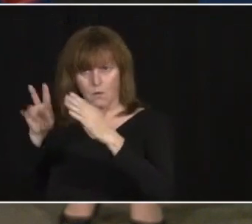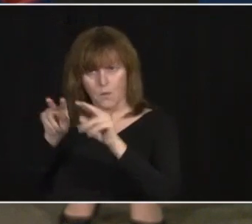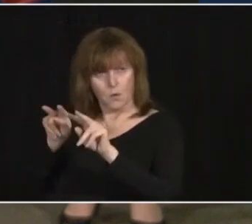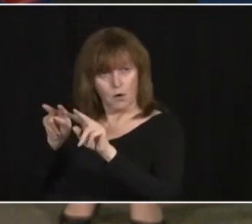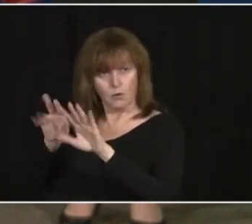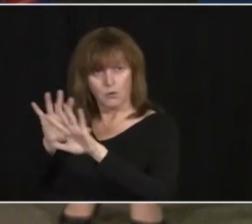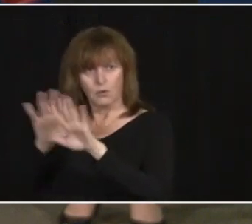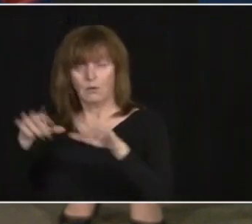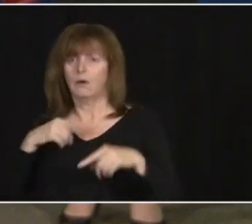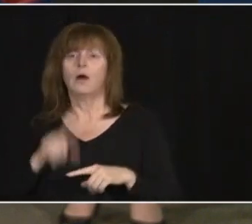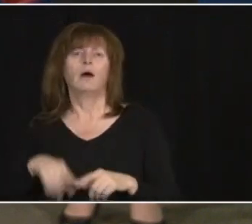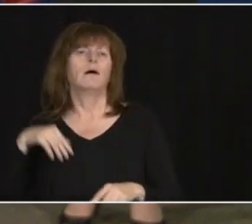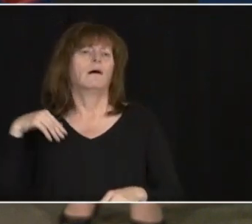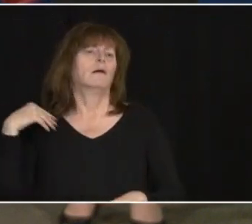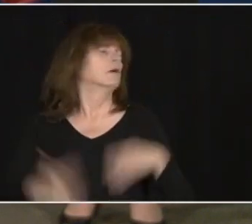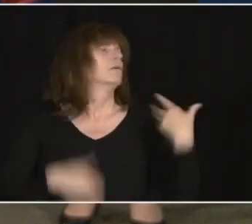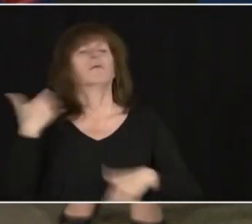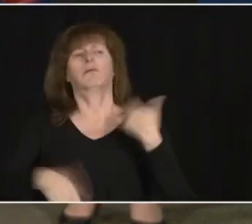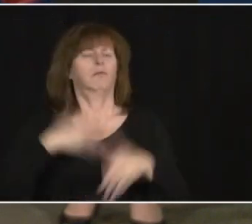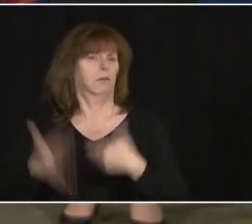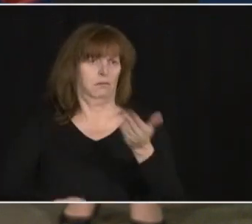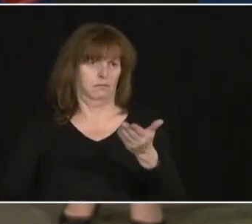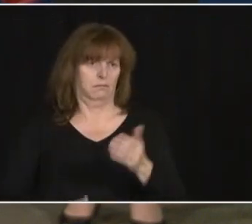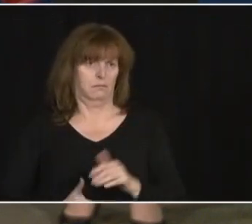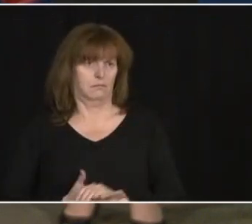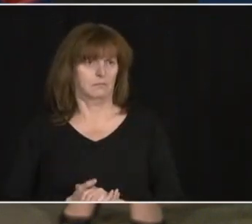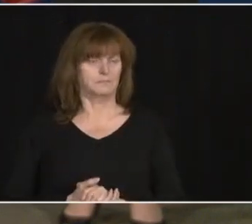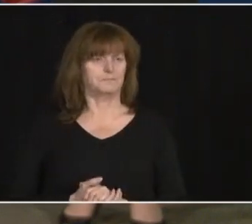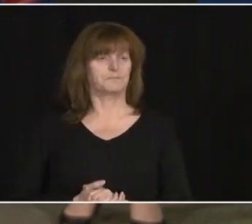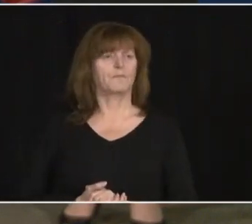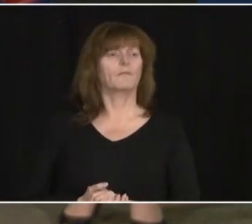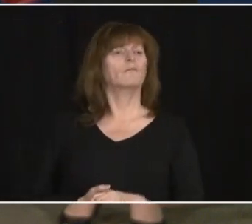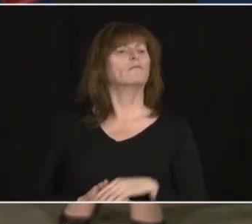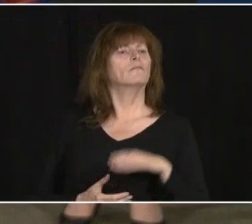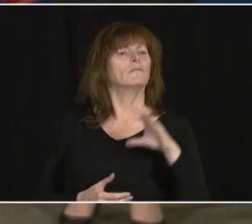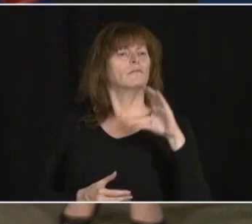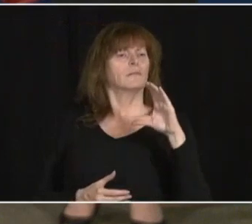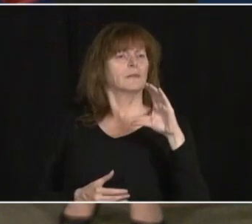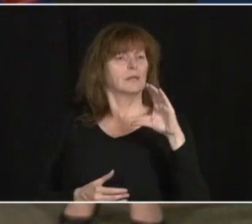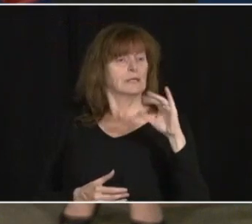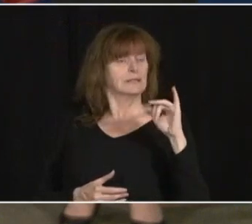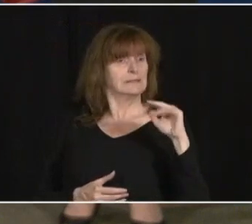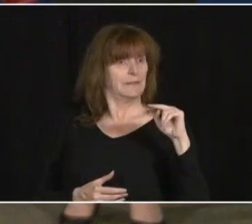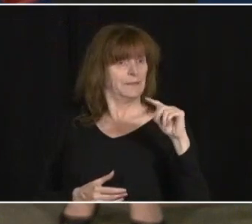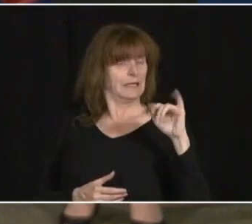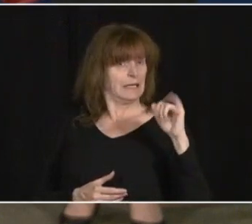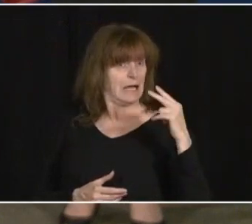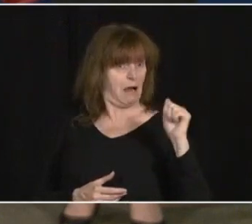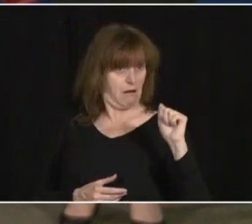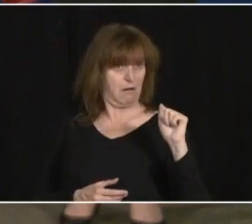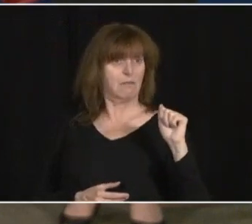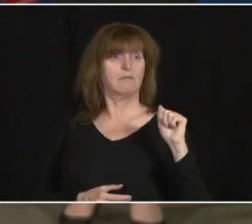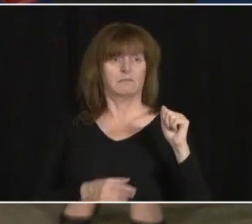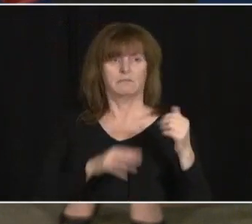are in two weeks. A little bit more. Please go ahead.